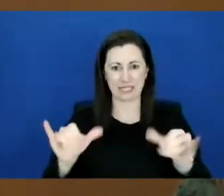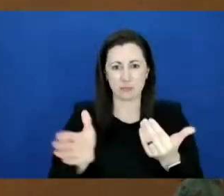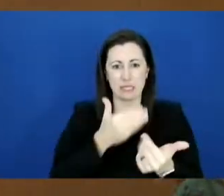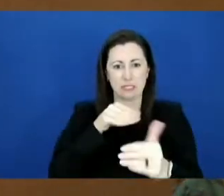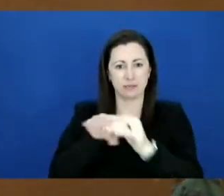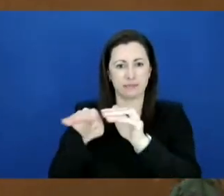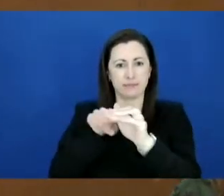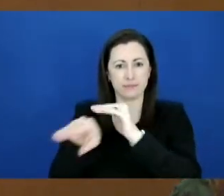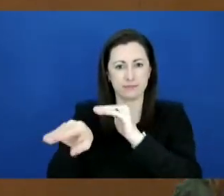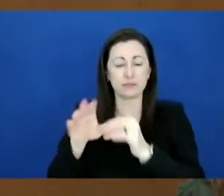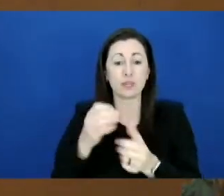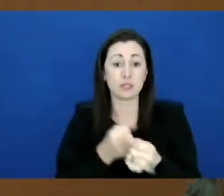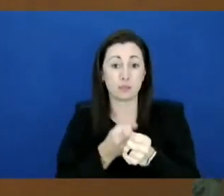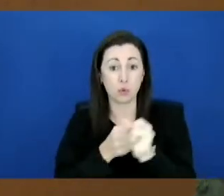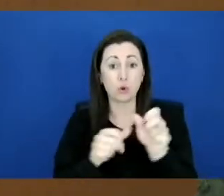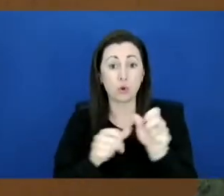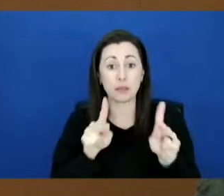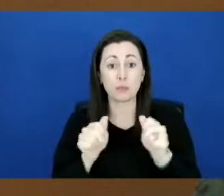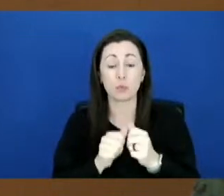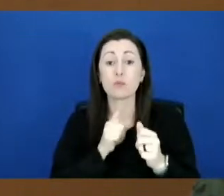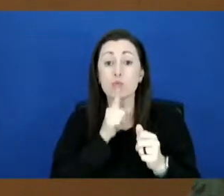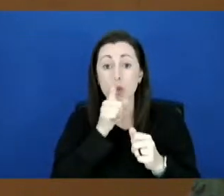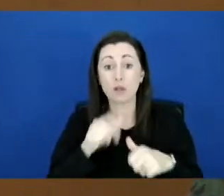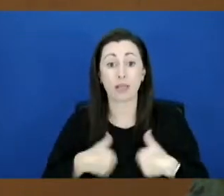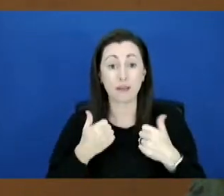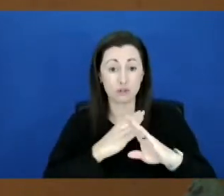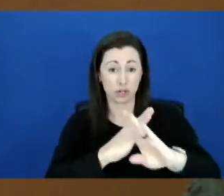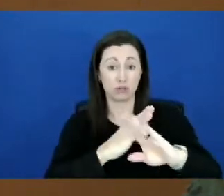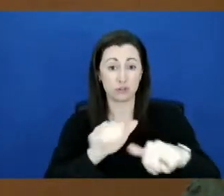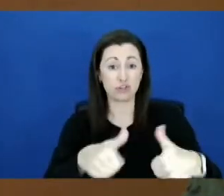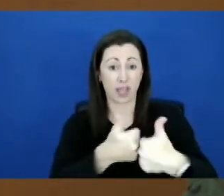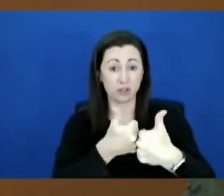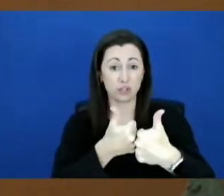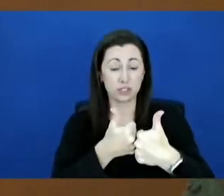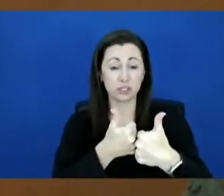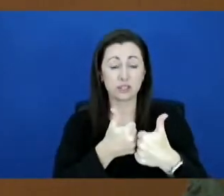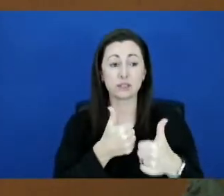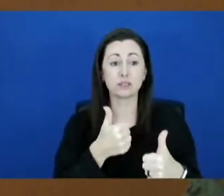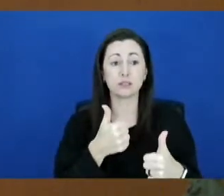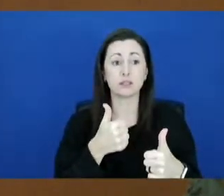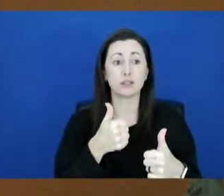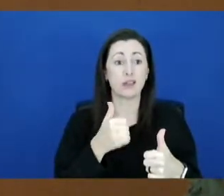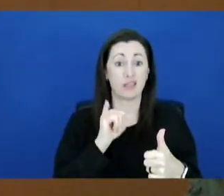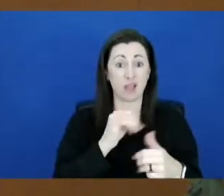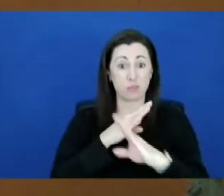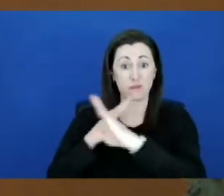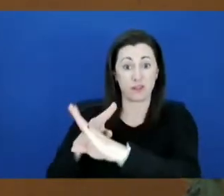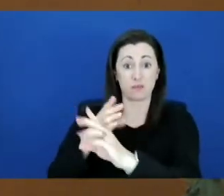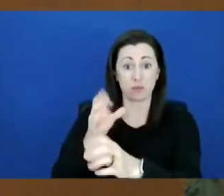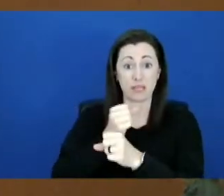PROVIDERS, WE NEED TO MAKE THE SYSTEM NAVIGABLE AND SUPPORT